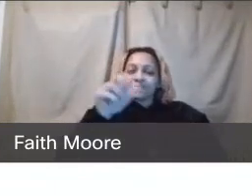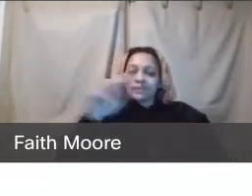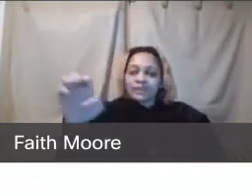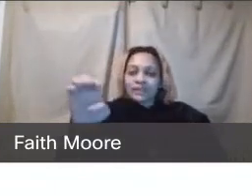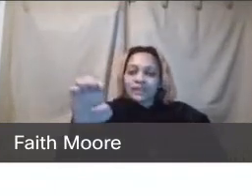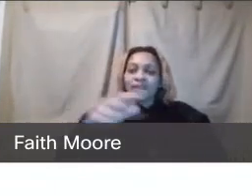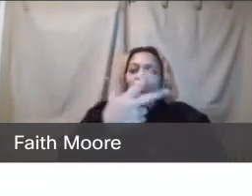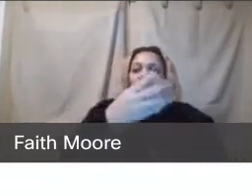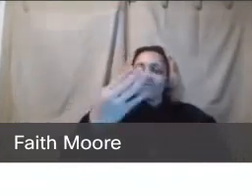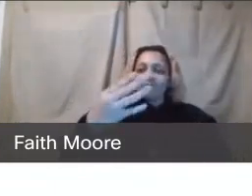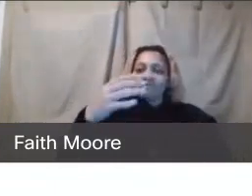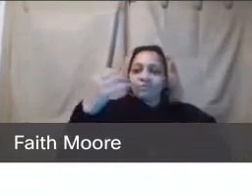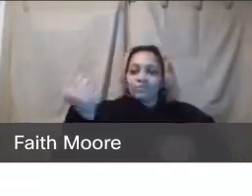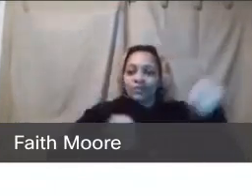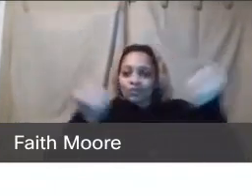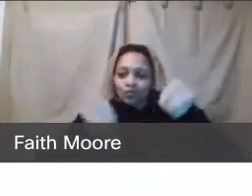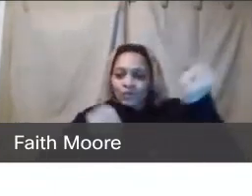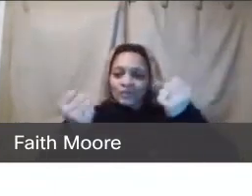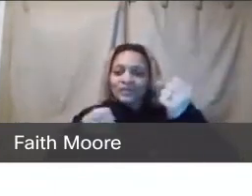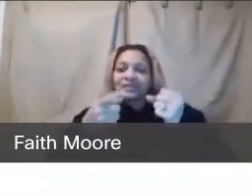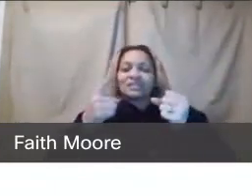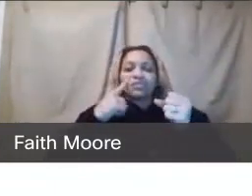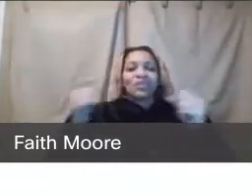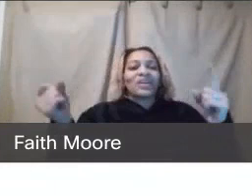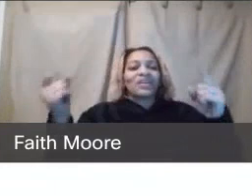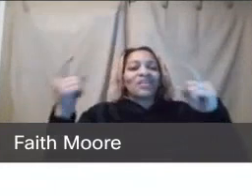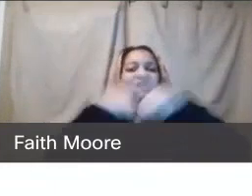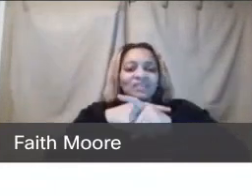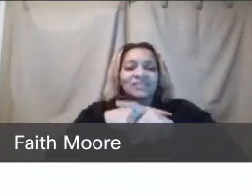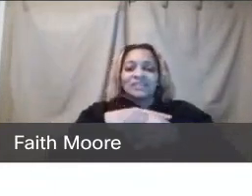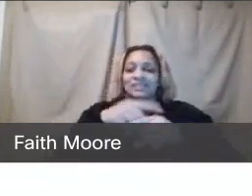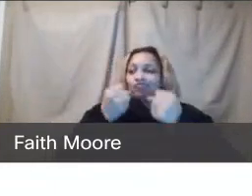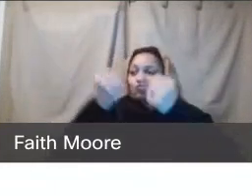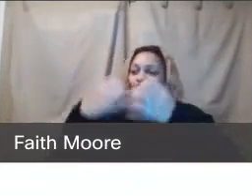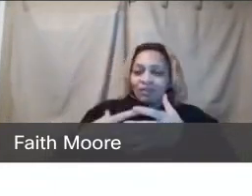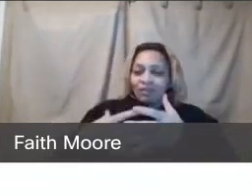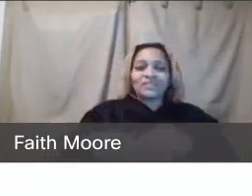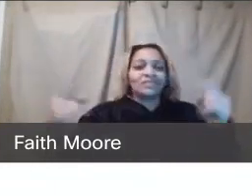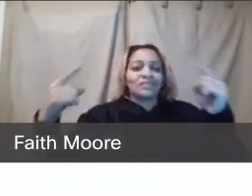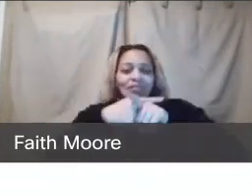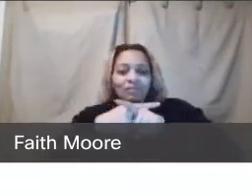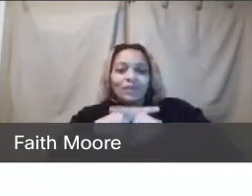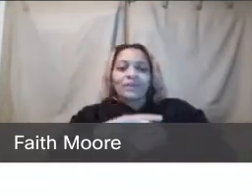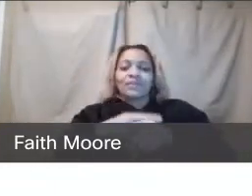Is otherwise not used and it complicates things for drivers it complicates people things for people that crossing.